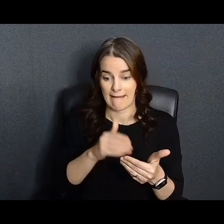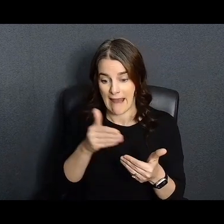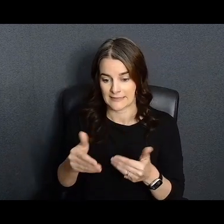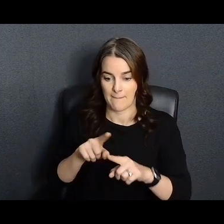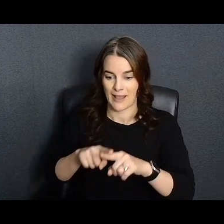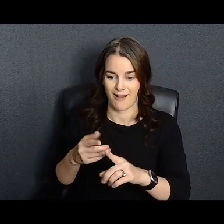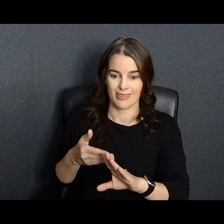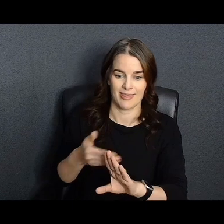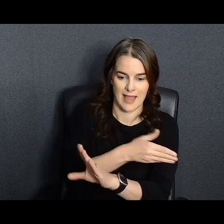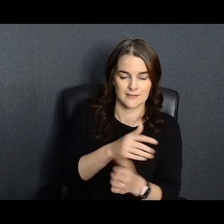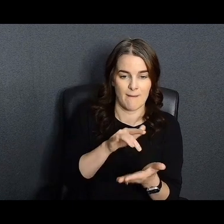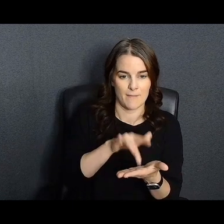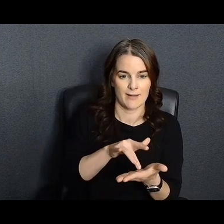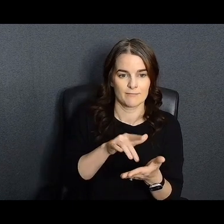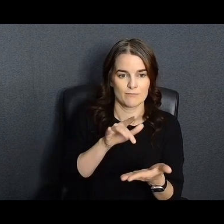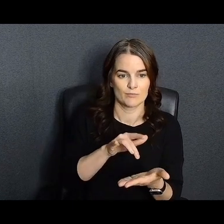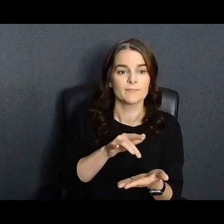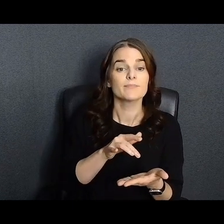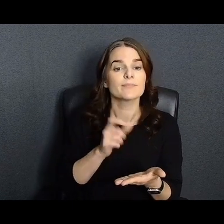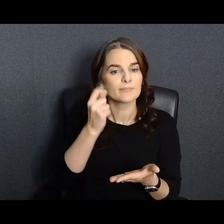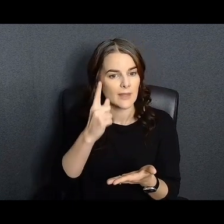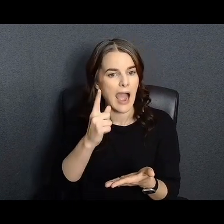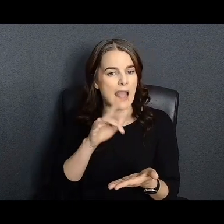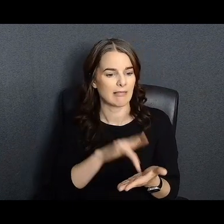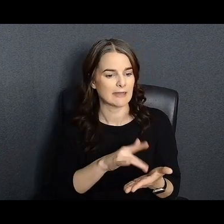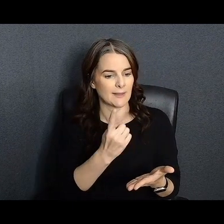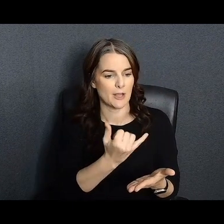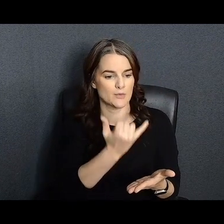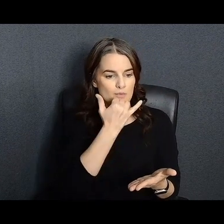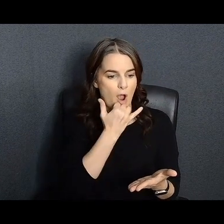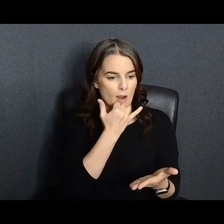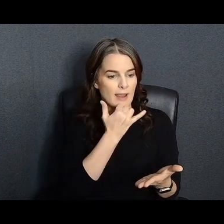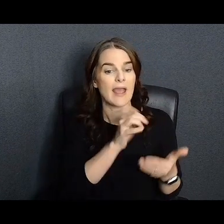So I just clicked, something is wrong. I might say, I don't feel well.